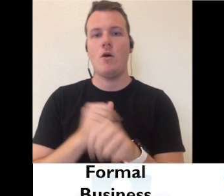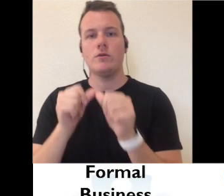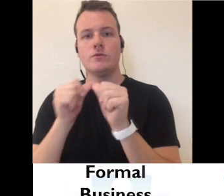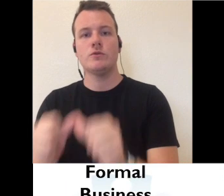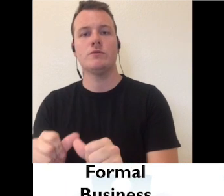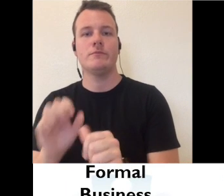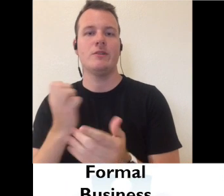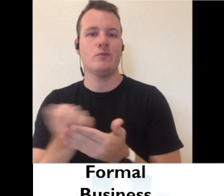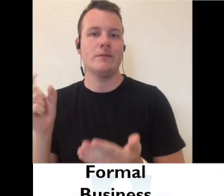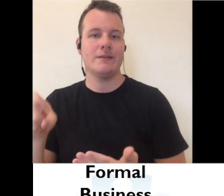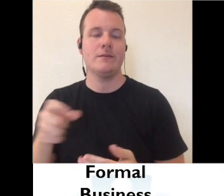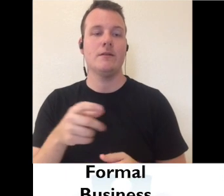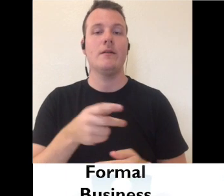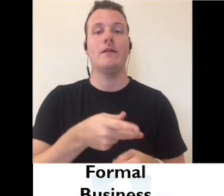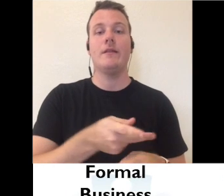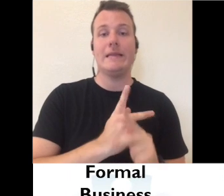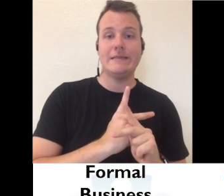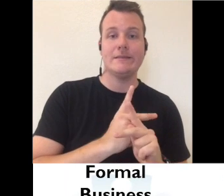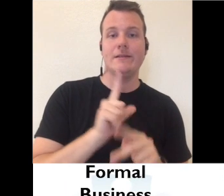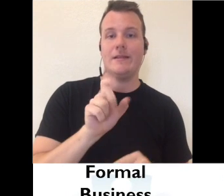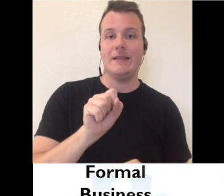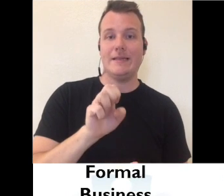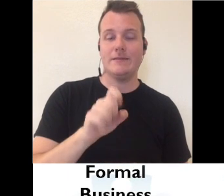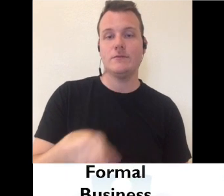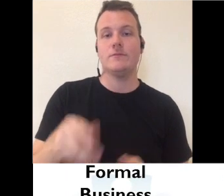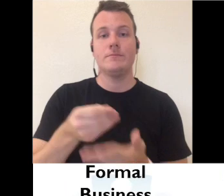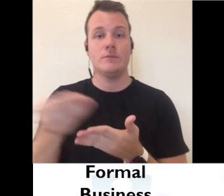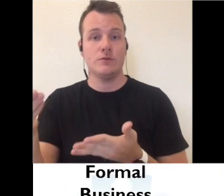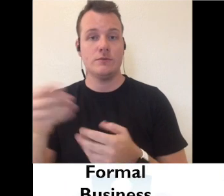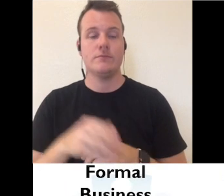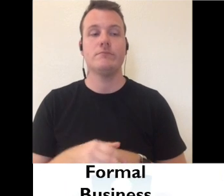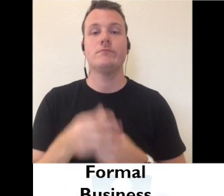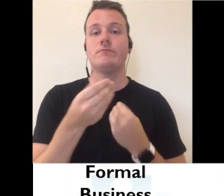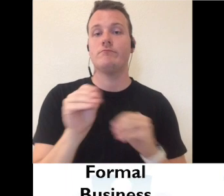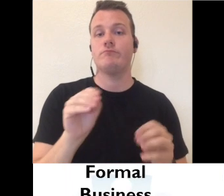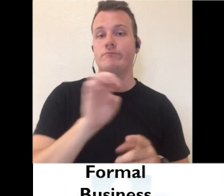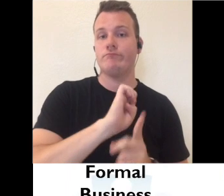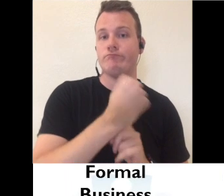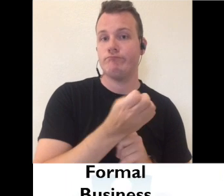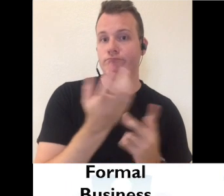office environment, what kind of of a facility are you going to have. You're